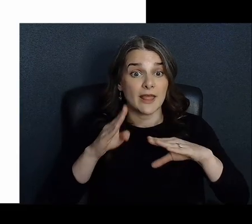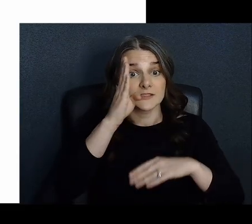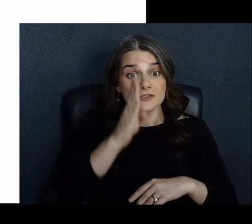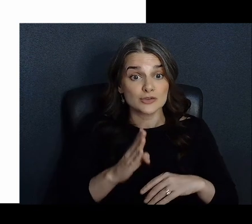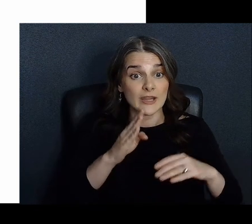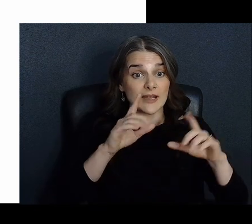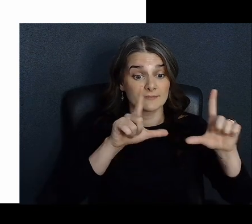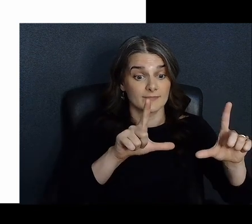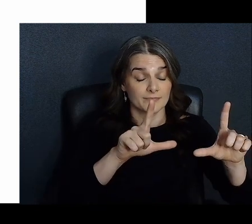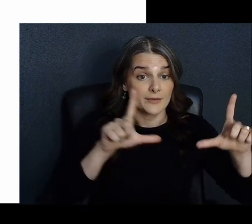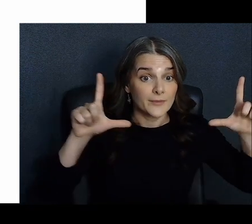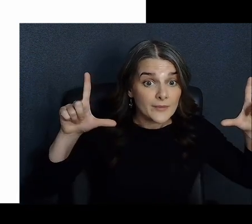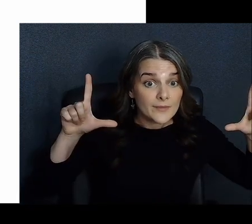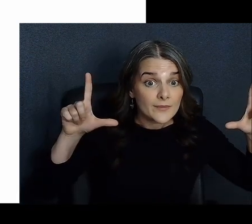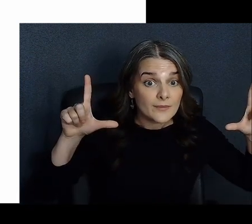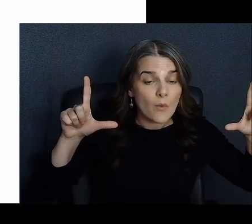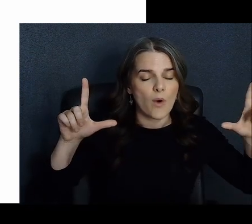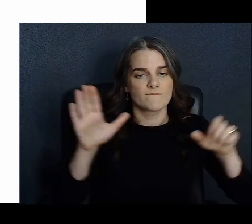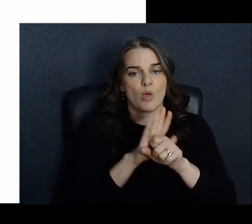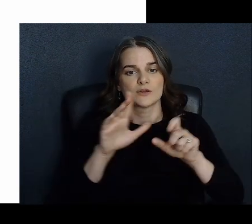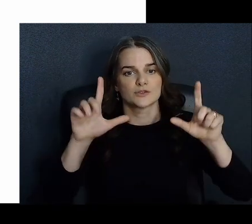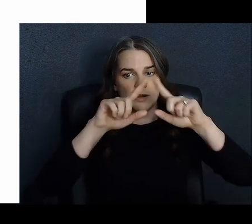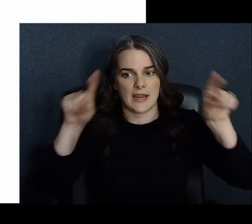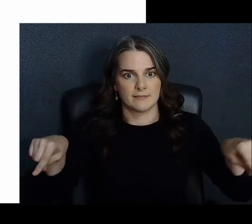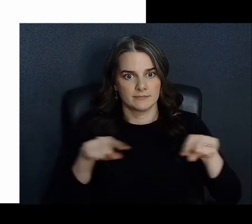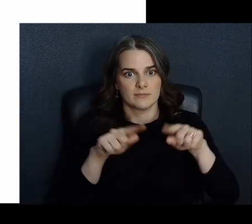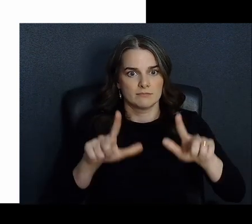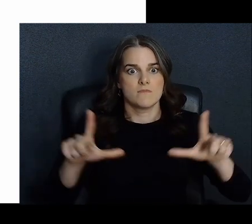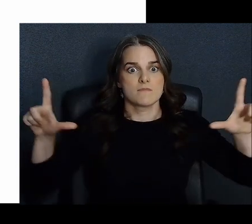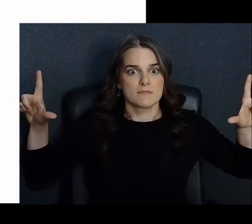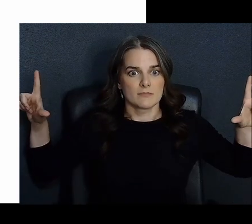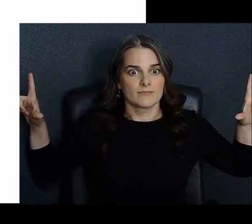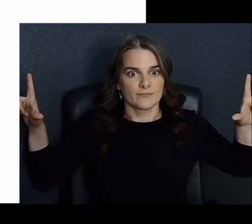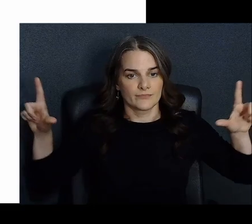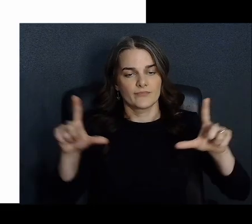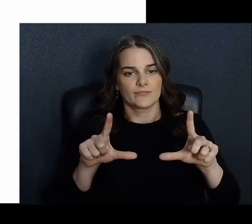Again, it can go up quite high. The higher you make it, just like with a video magnifier,